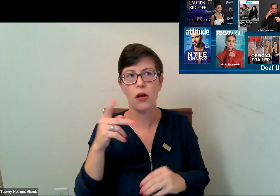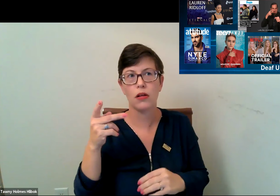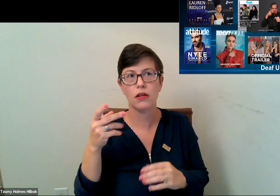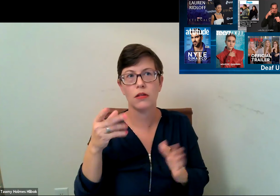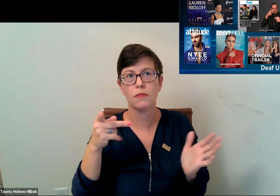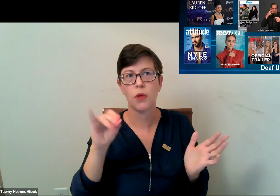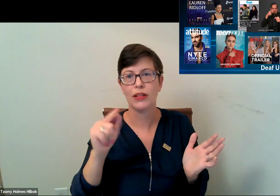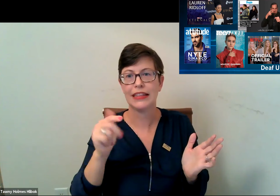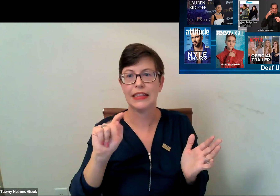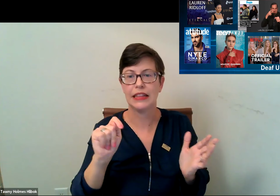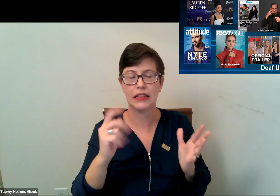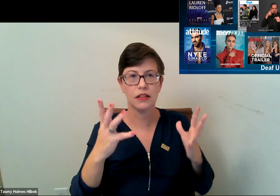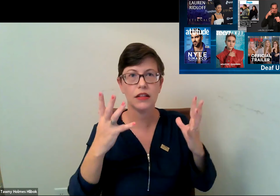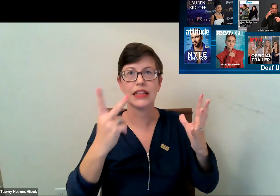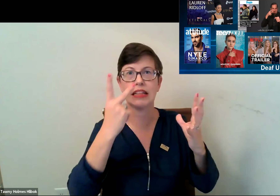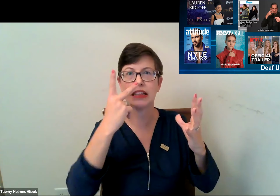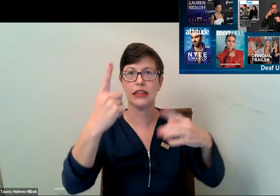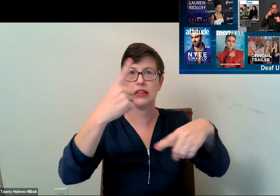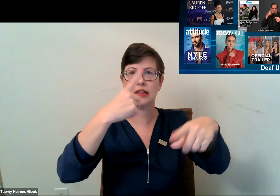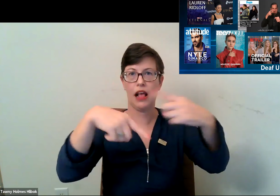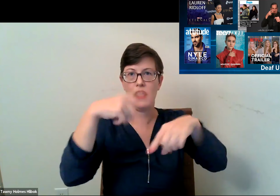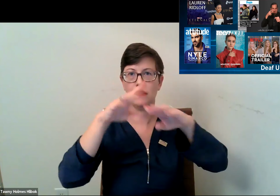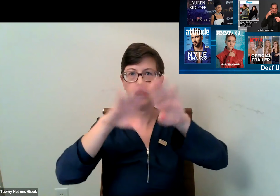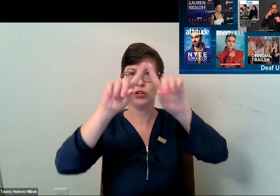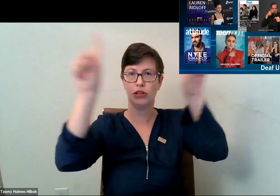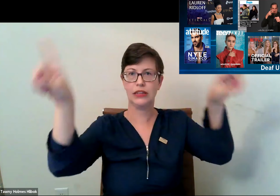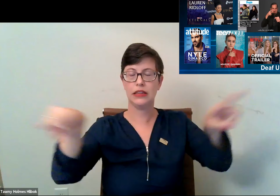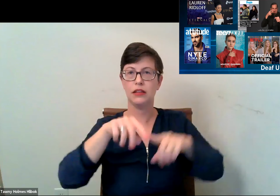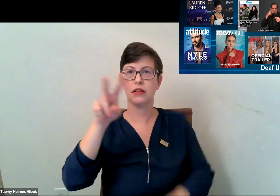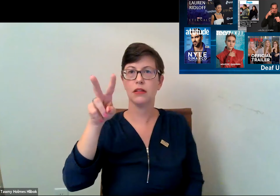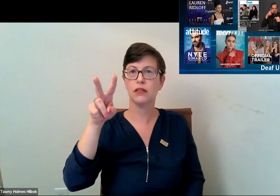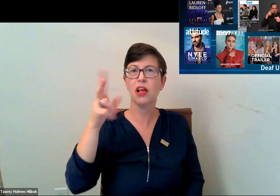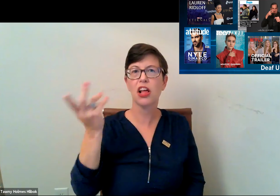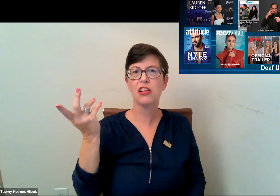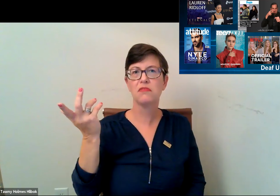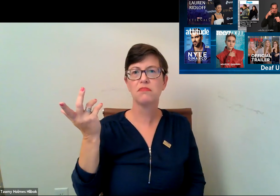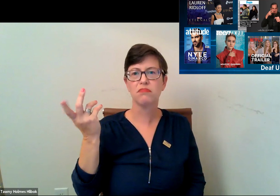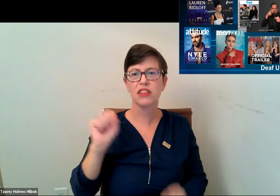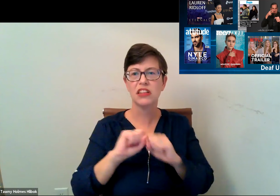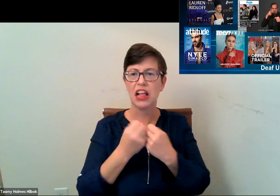and that's become much more powerful and it's very poignant to see sign language again on the screen.